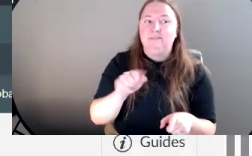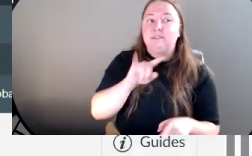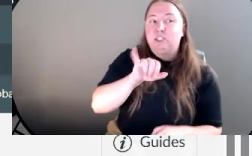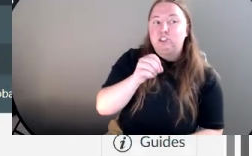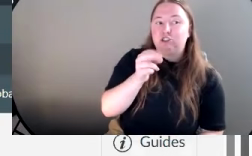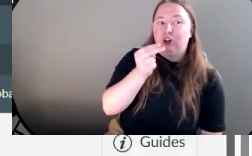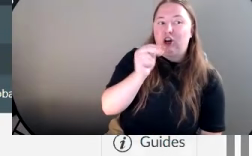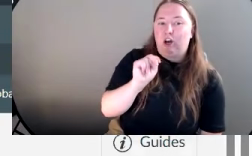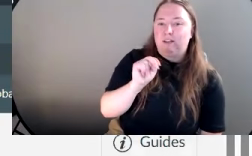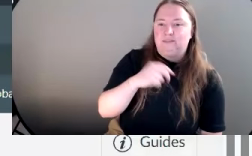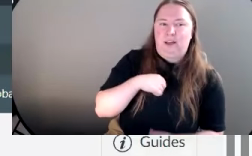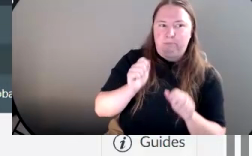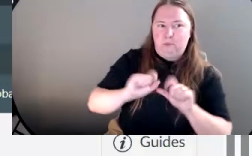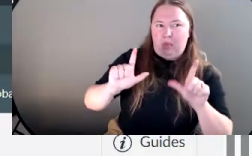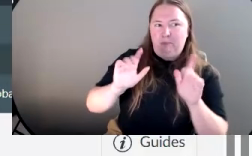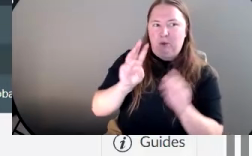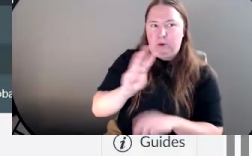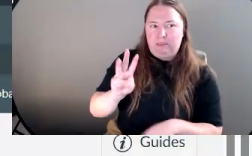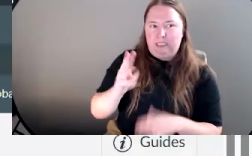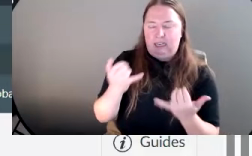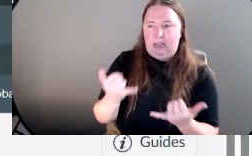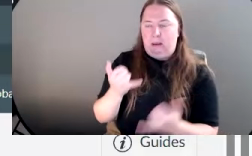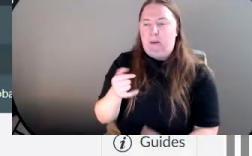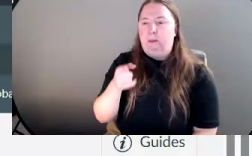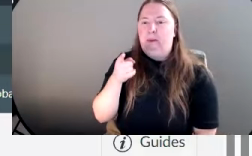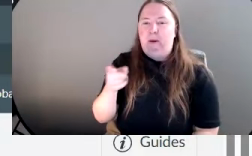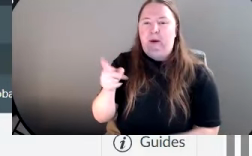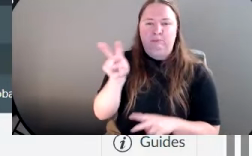So I'm at the website now, and I was, I was looking at the website